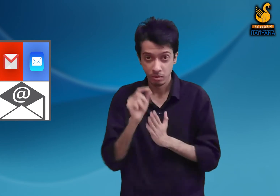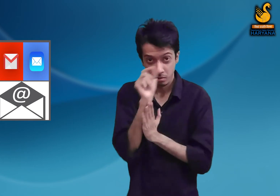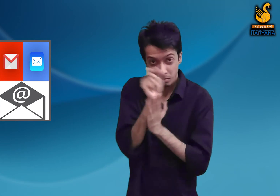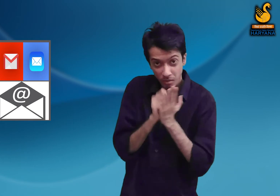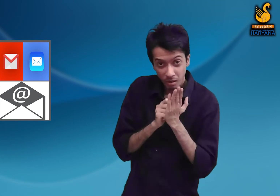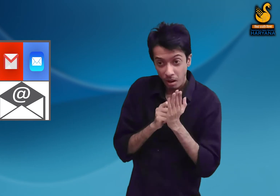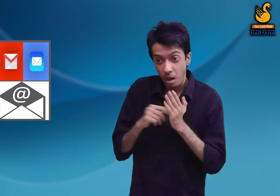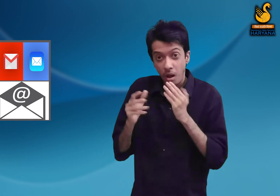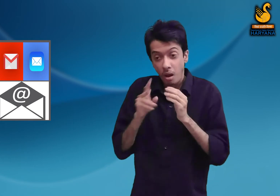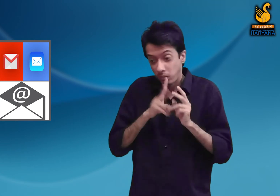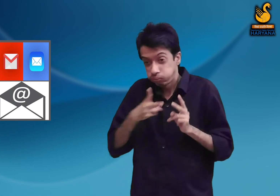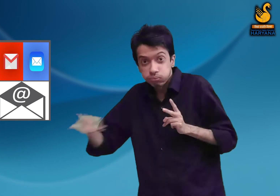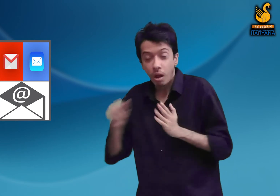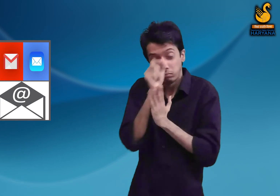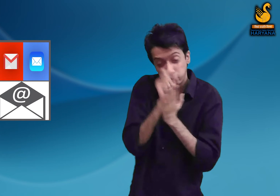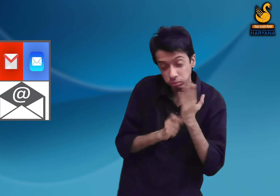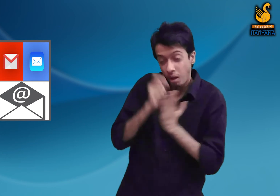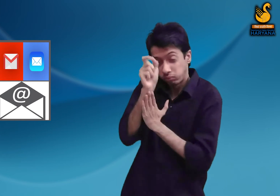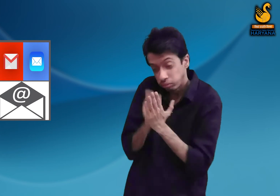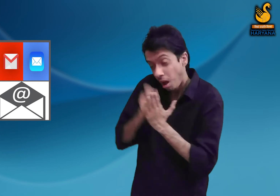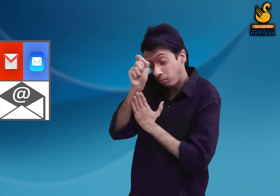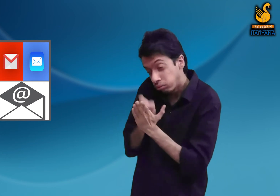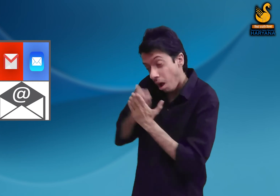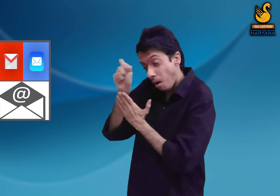We need to write letters for every person we want to send.